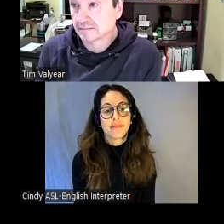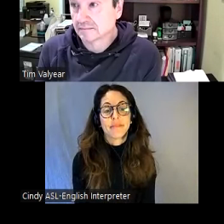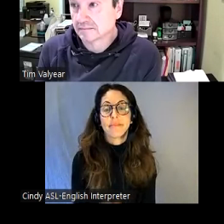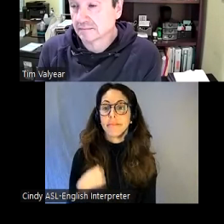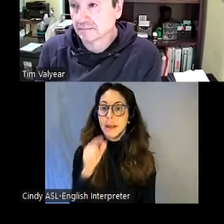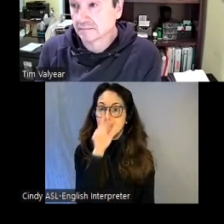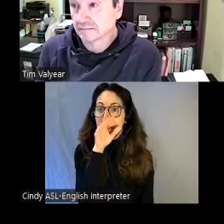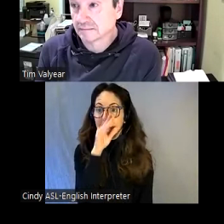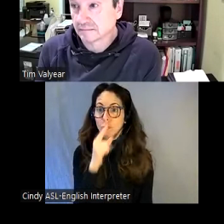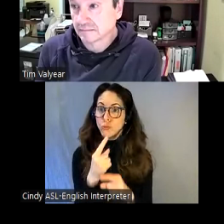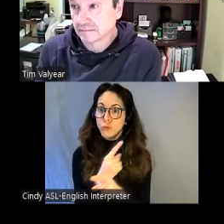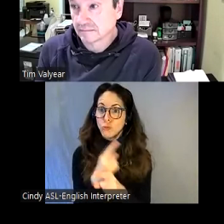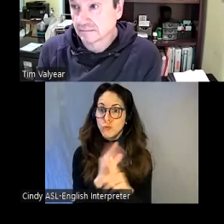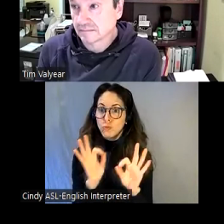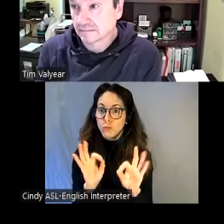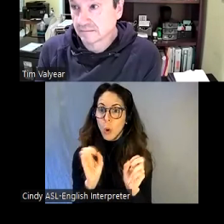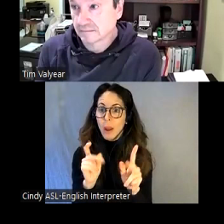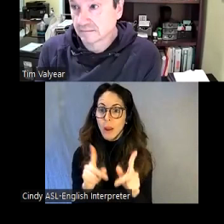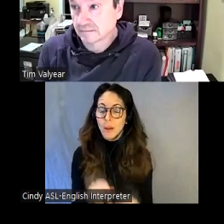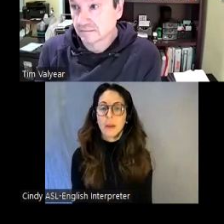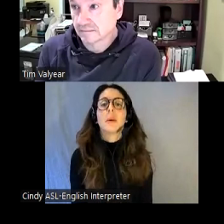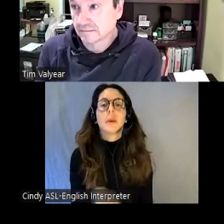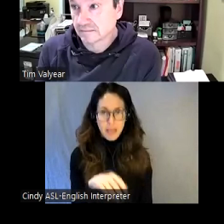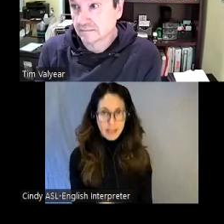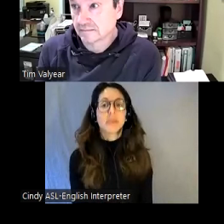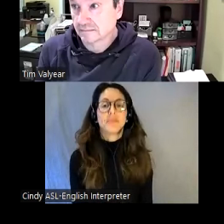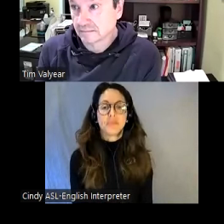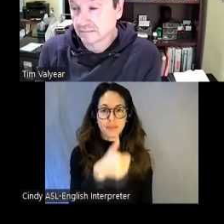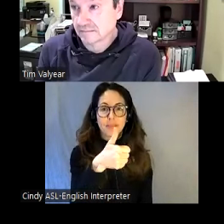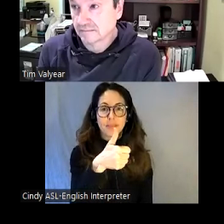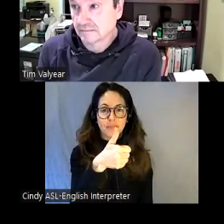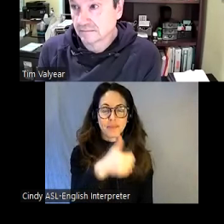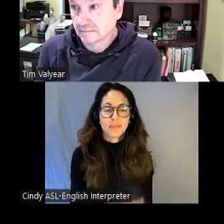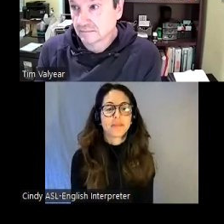have the opportunity to work in the community on this